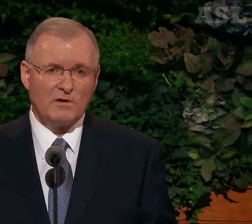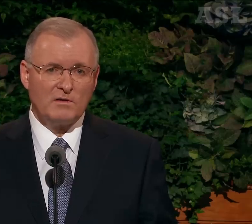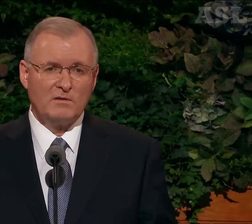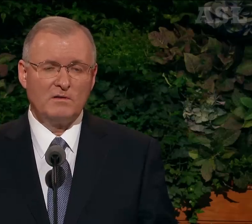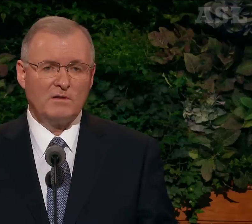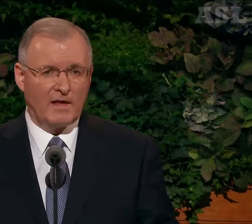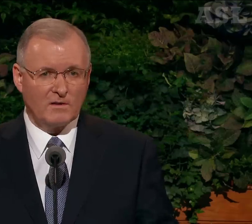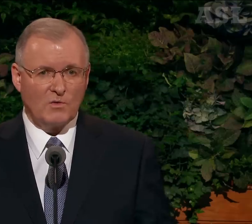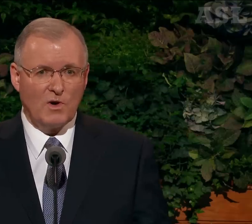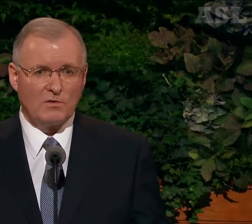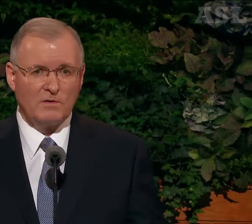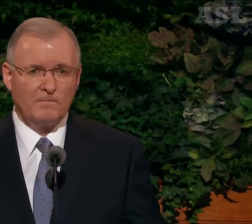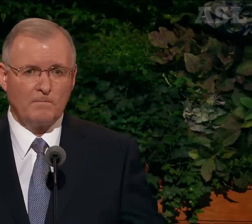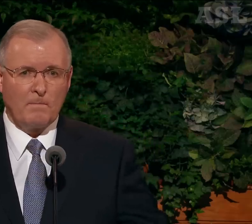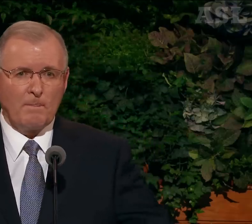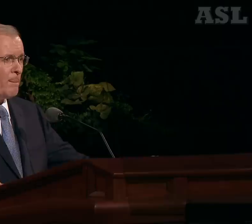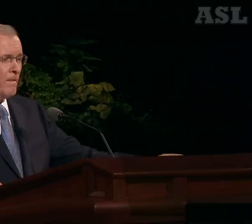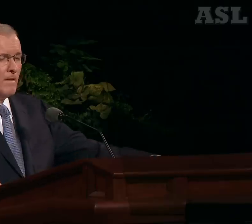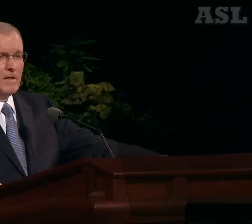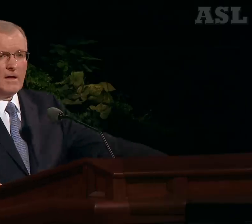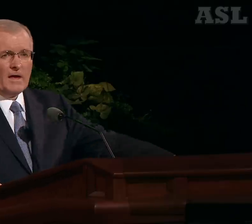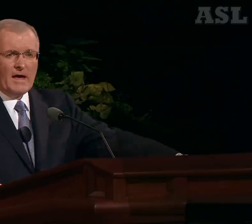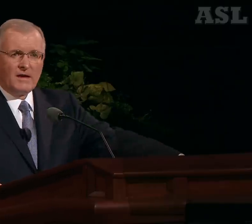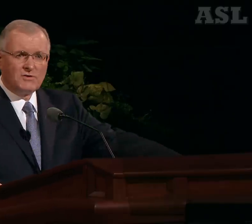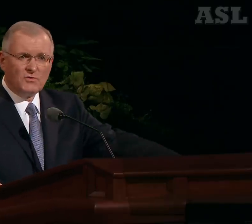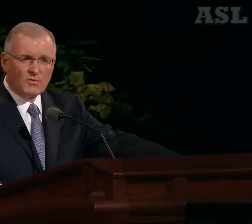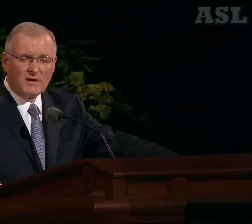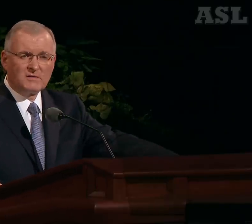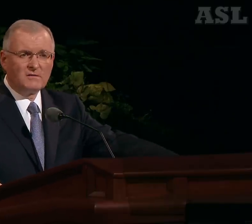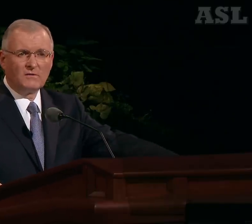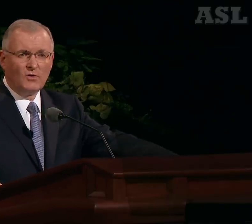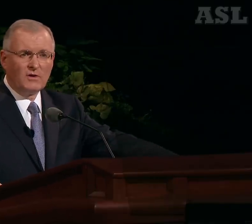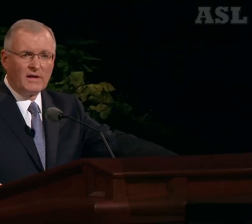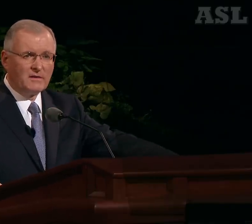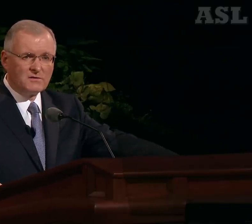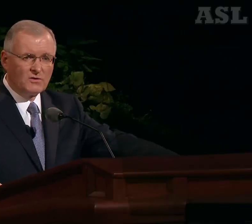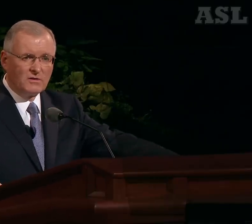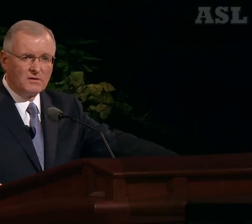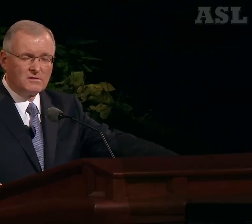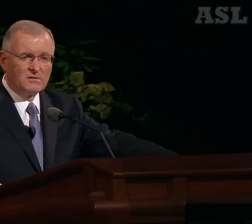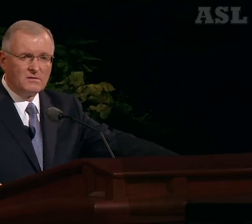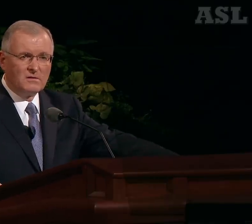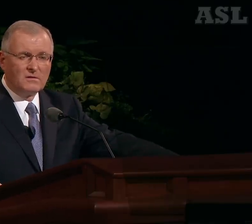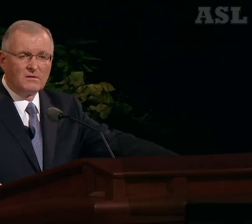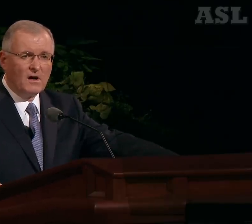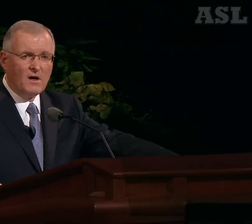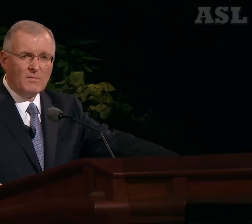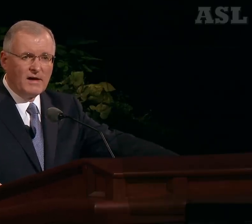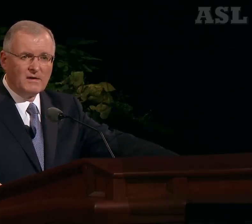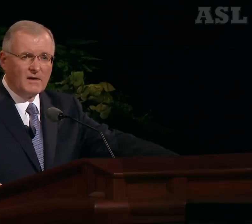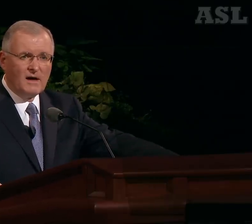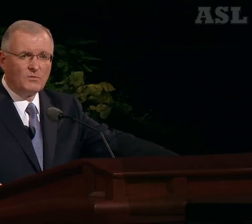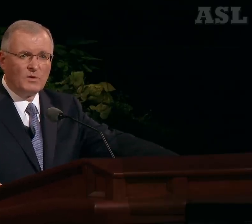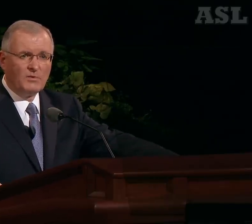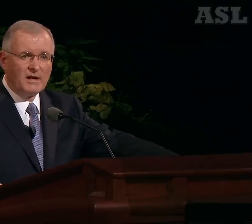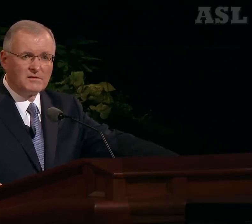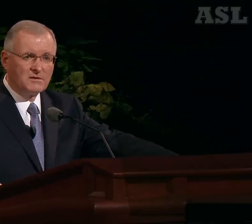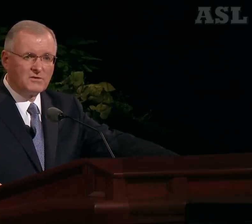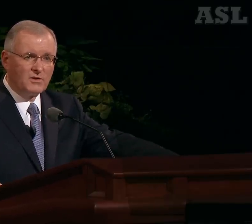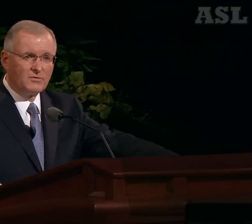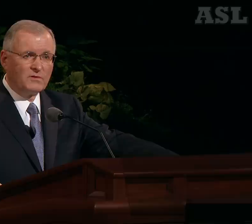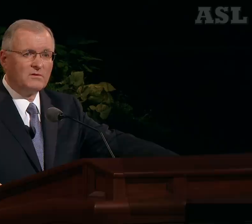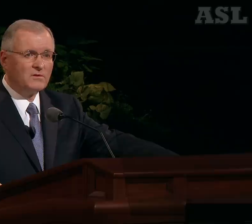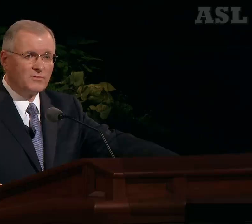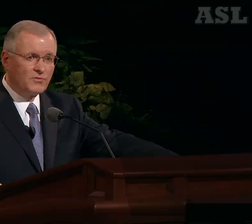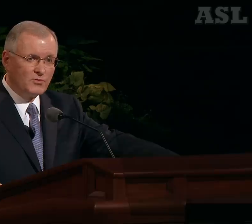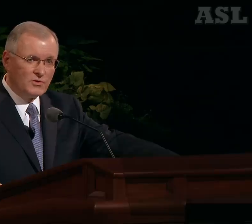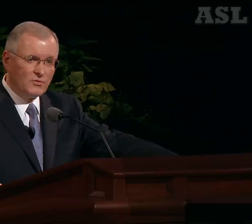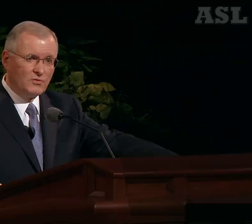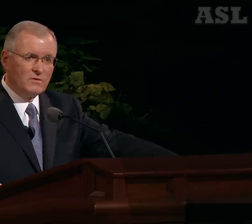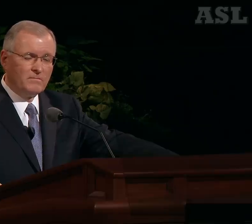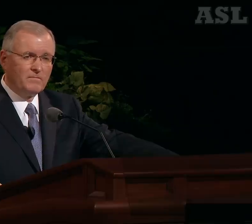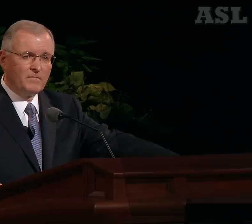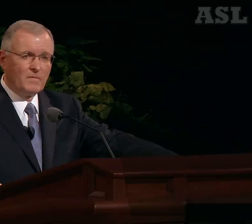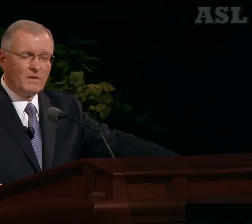FROM THE LORD."